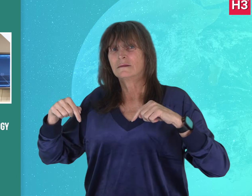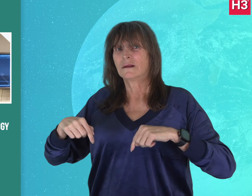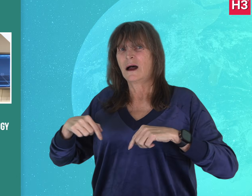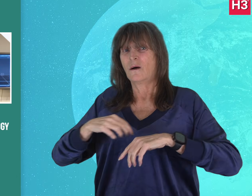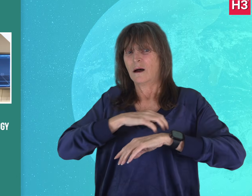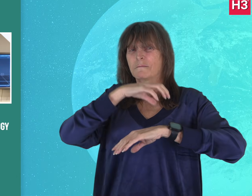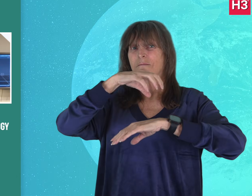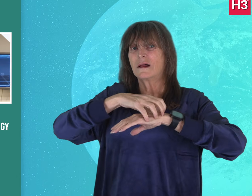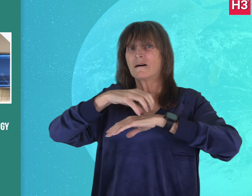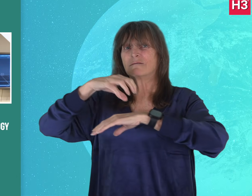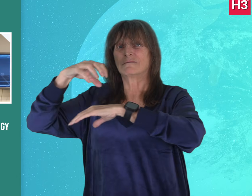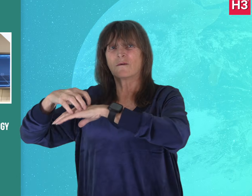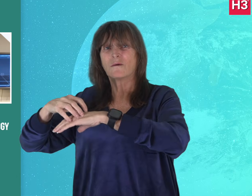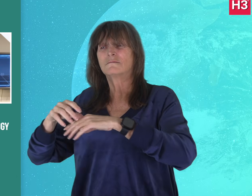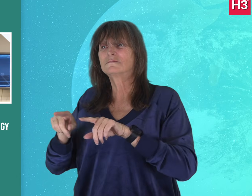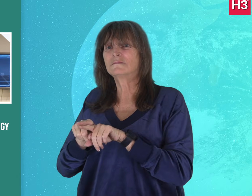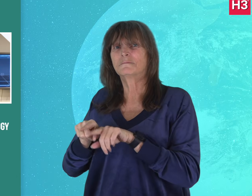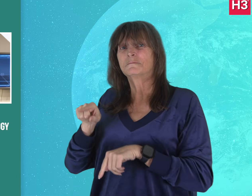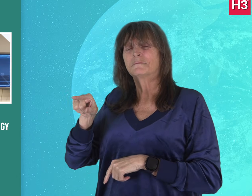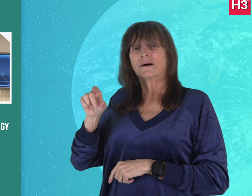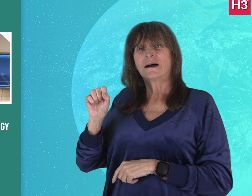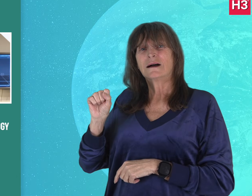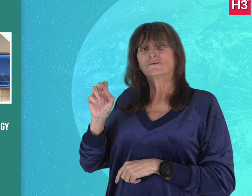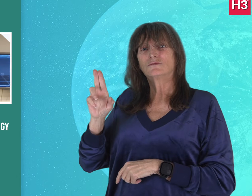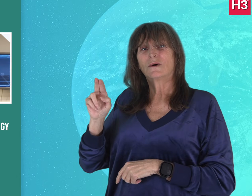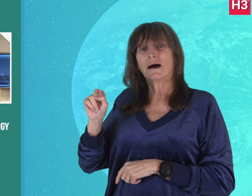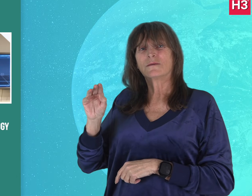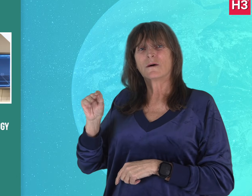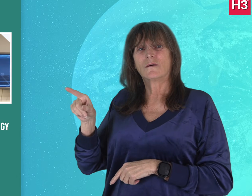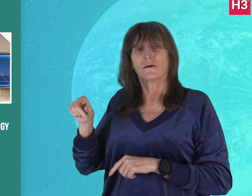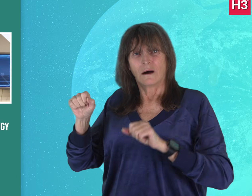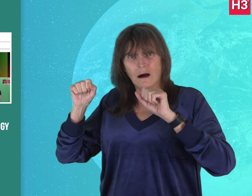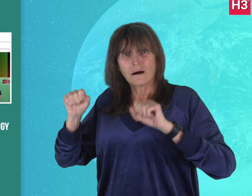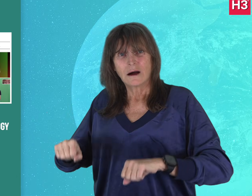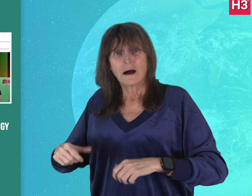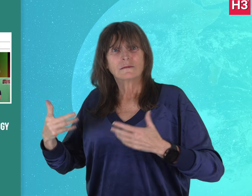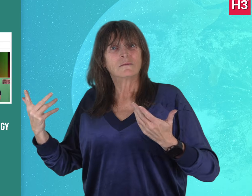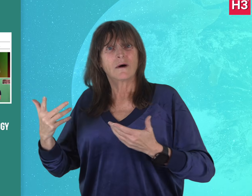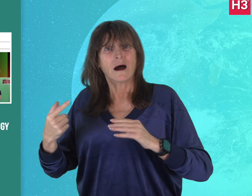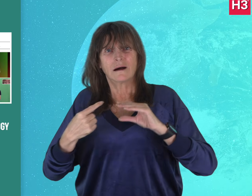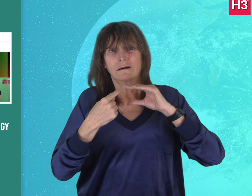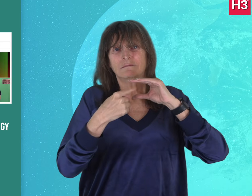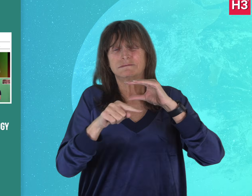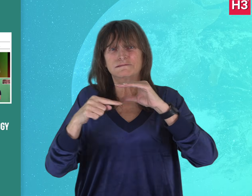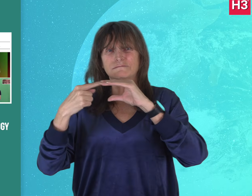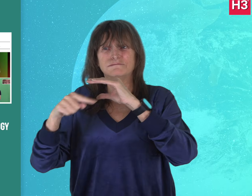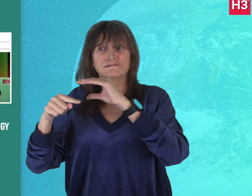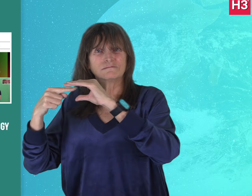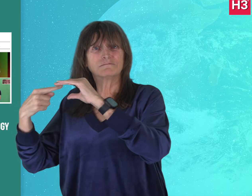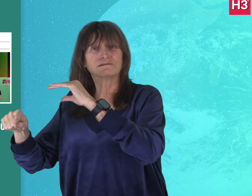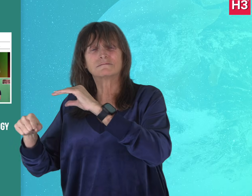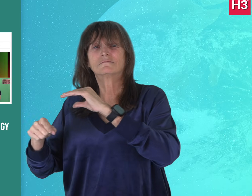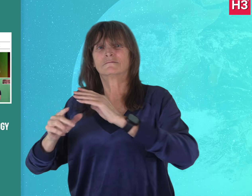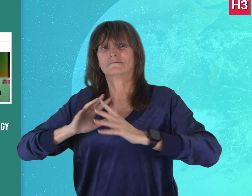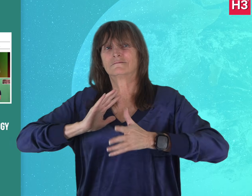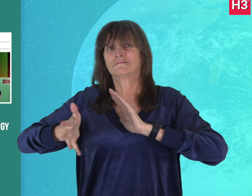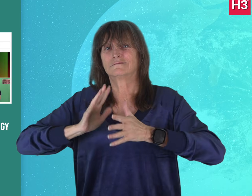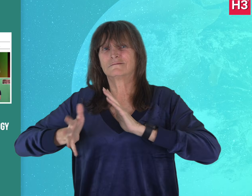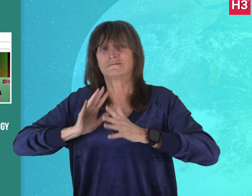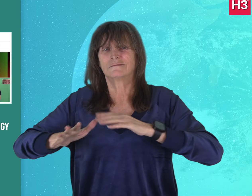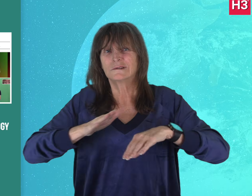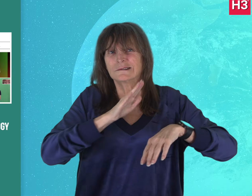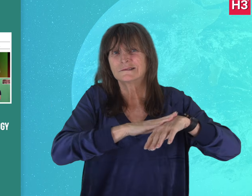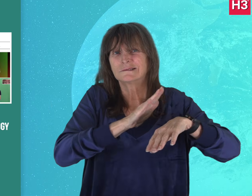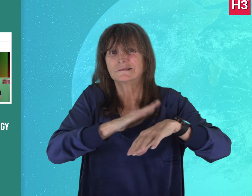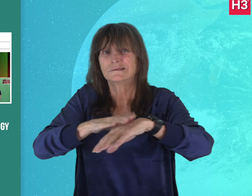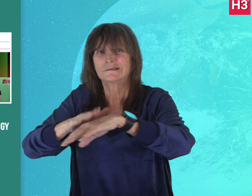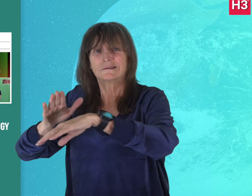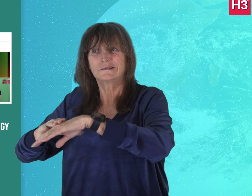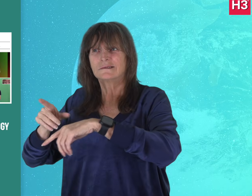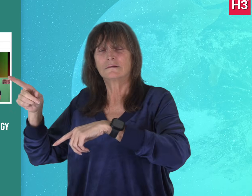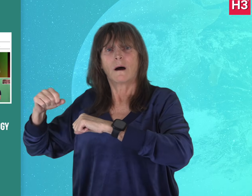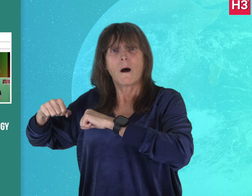warnings during earthquakes and floods to help keep Deaf people safe.